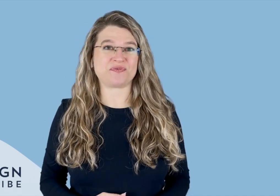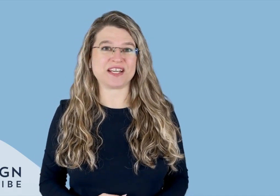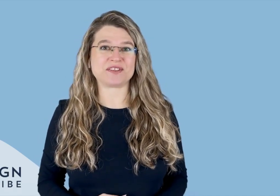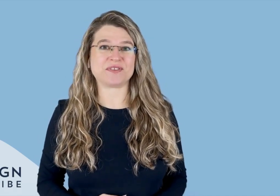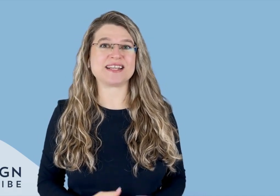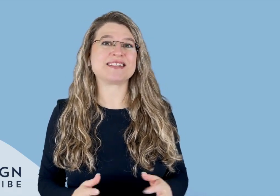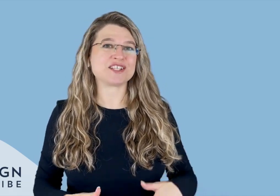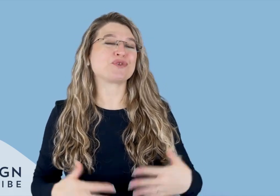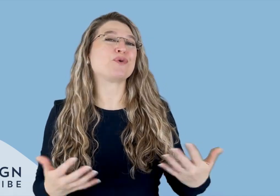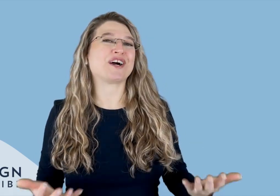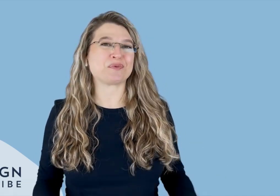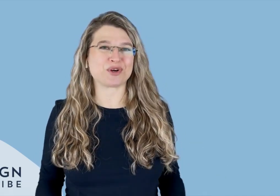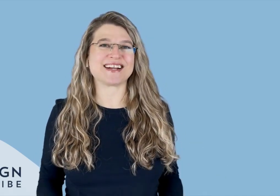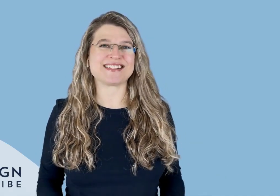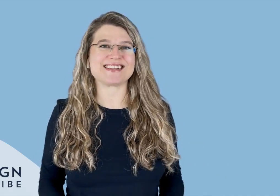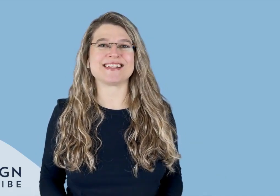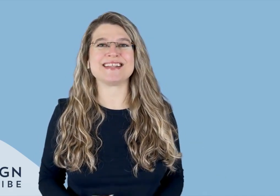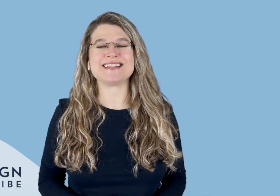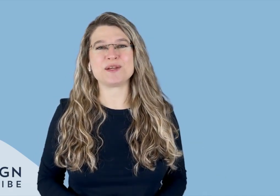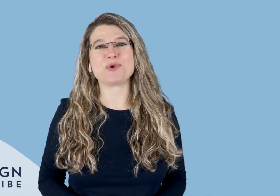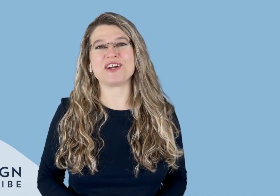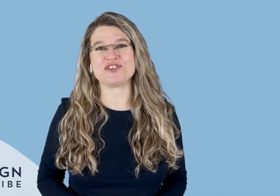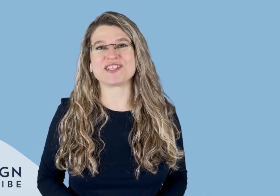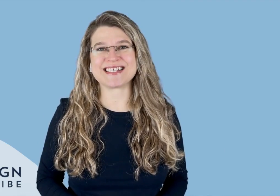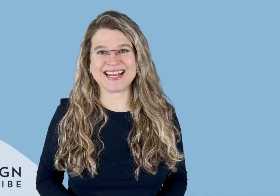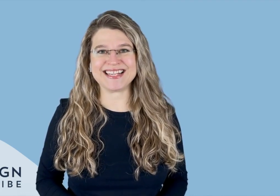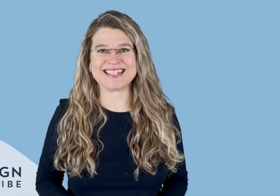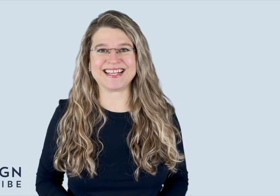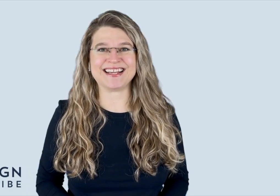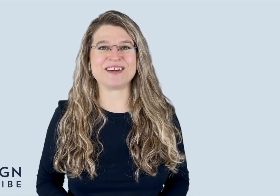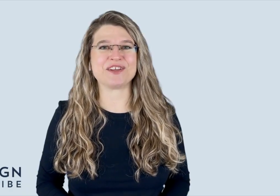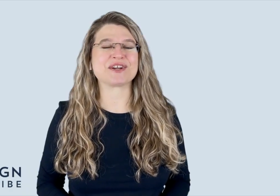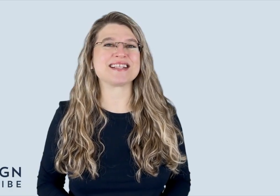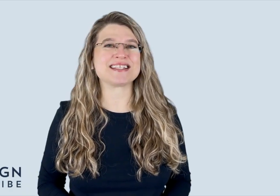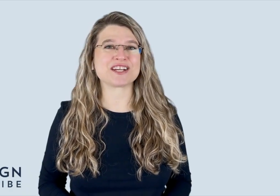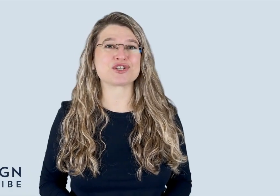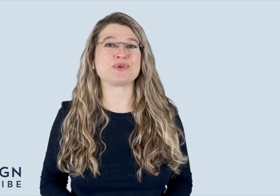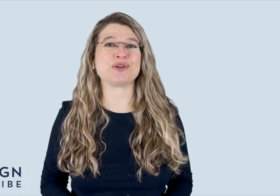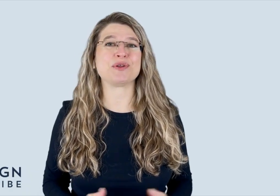effectively does require practice and a deeper understanding of their contextual